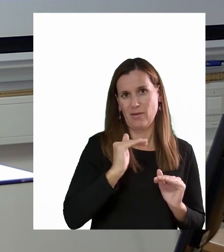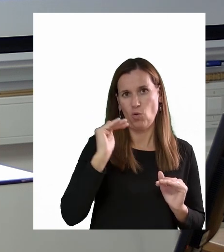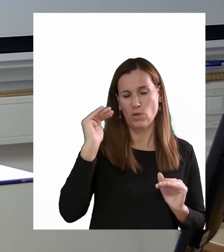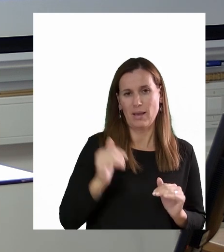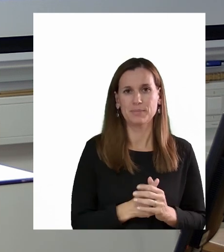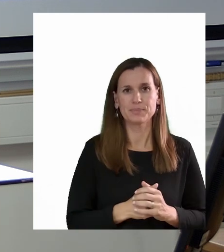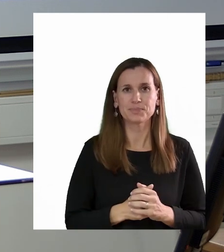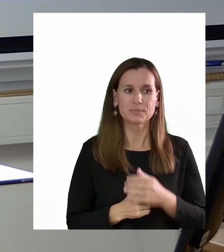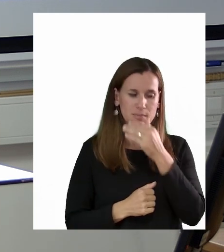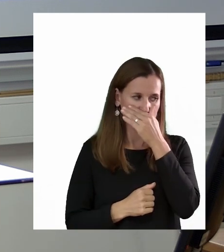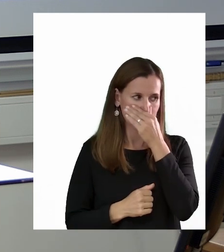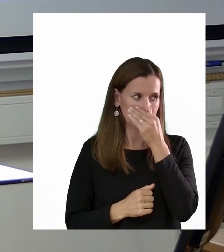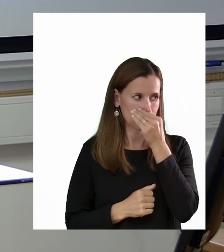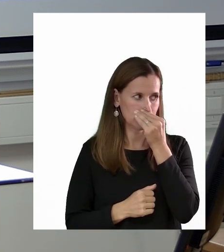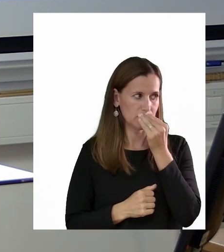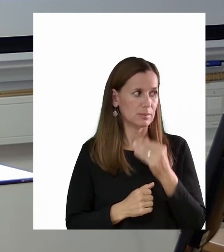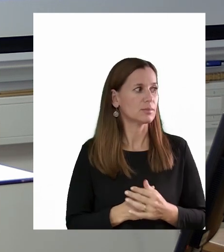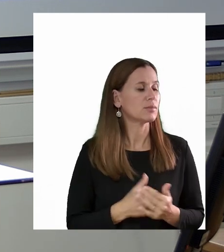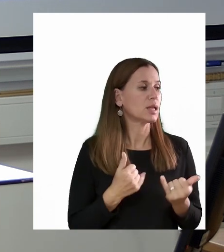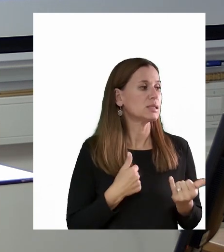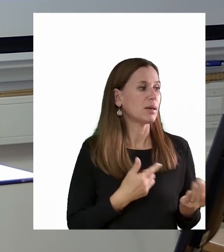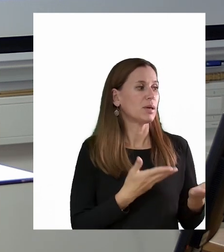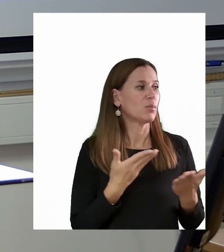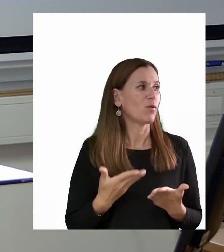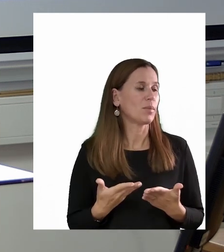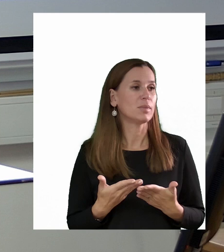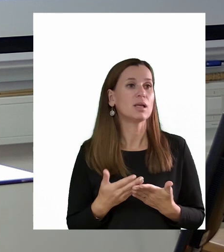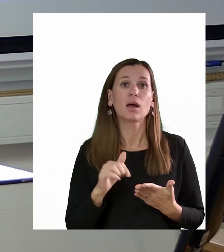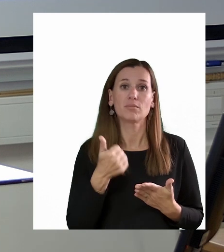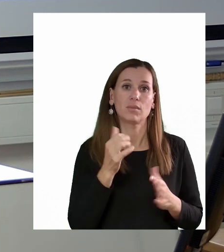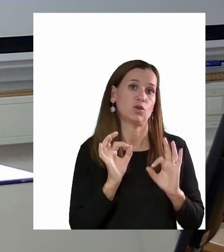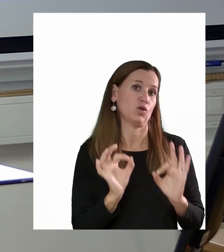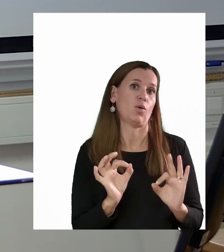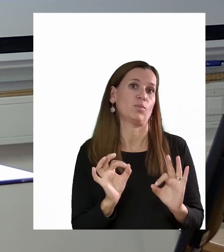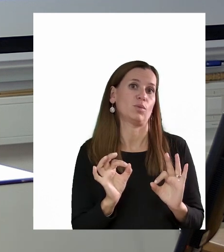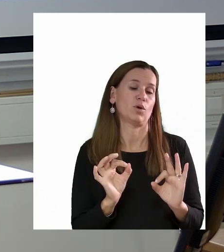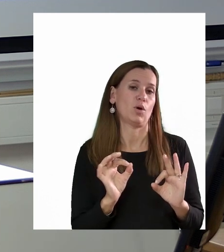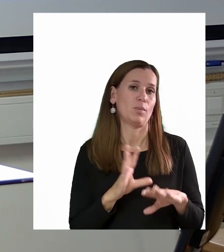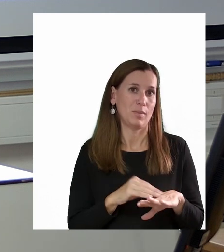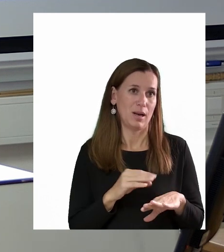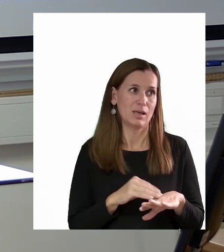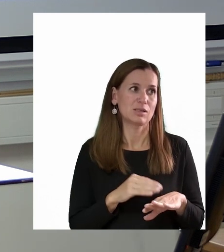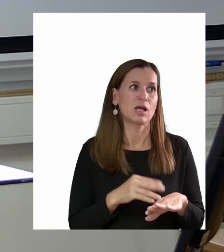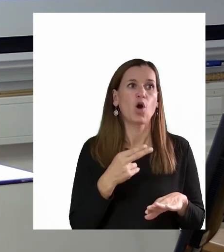So I will invite first good practise author Jose Carlos Neves